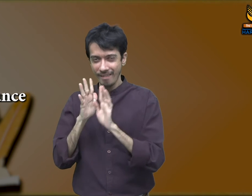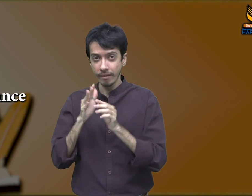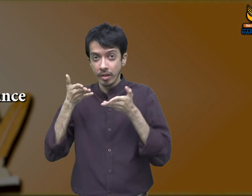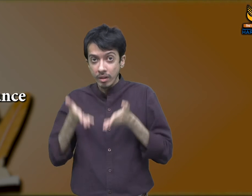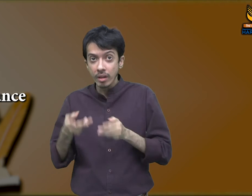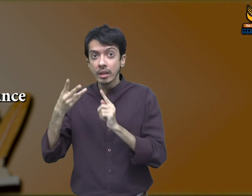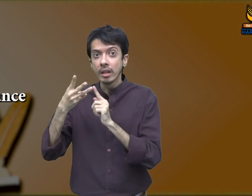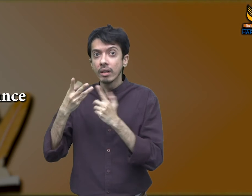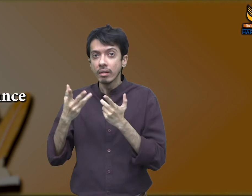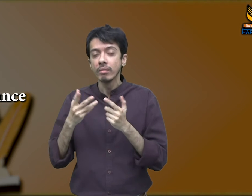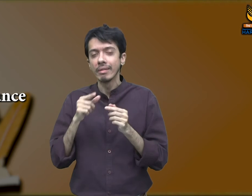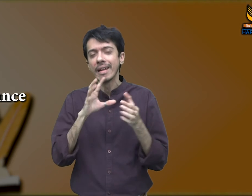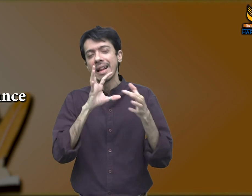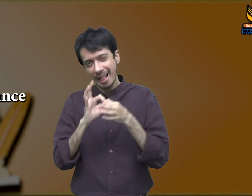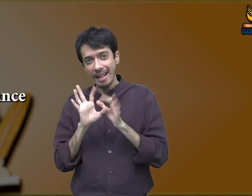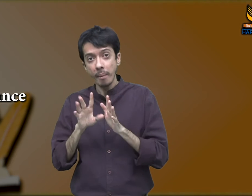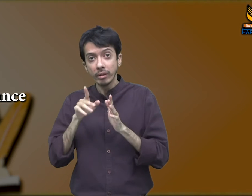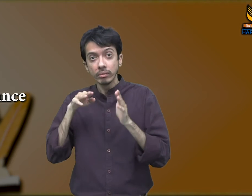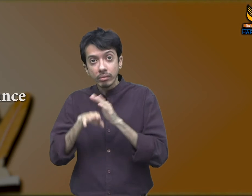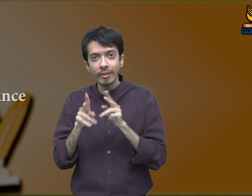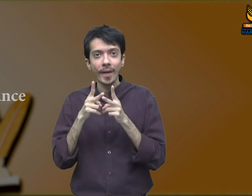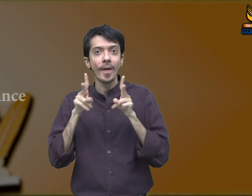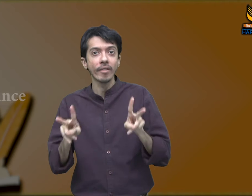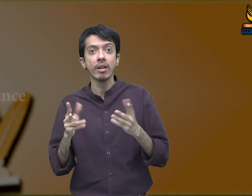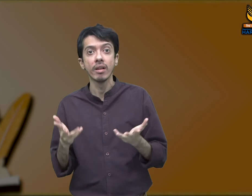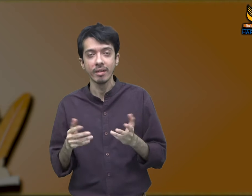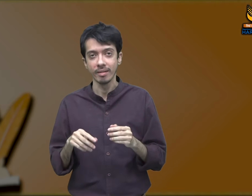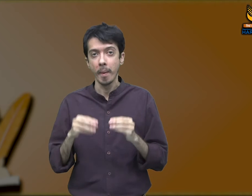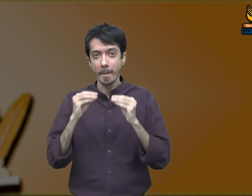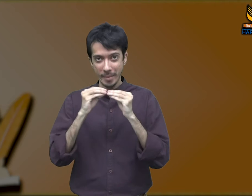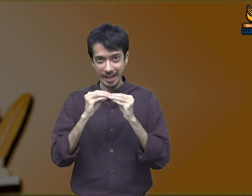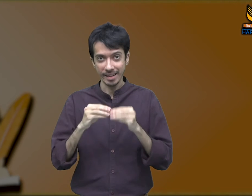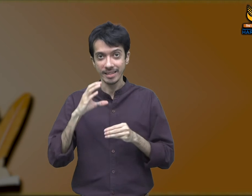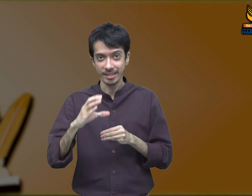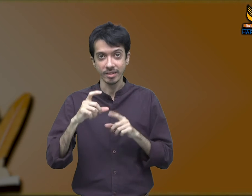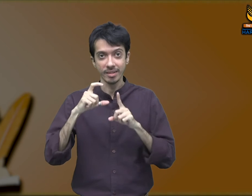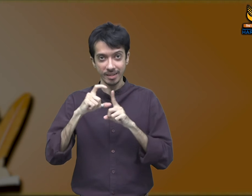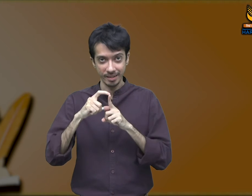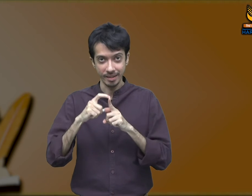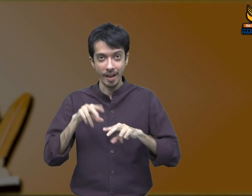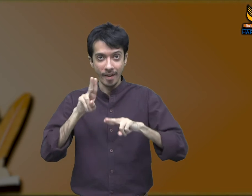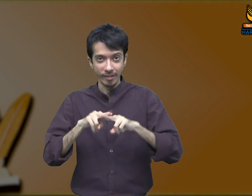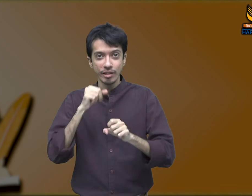about the vowel sounds. It is the same, but here we use consonant. Consonance is the repeated sounds